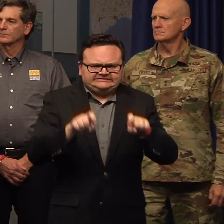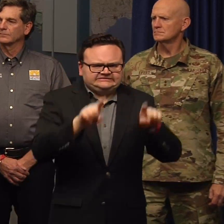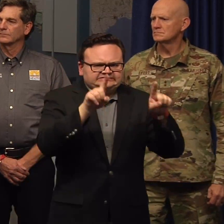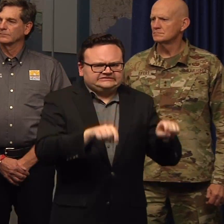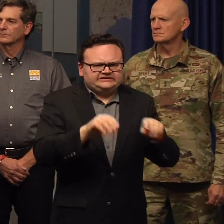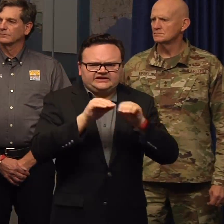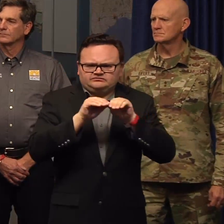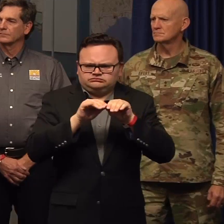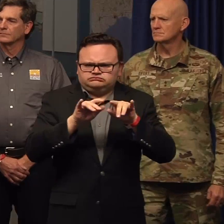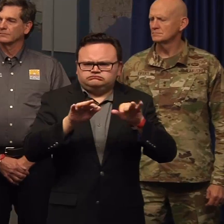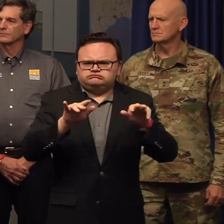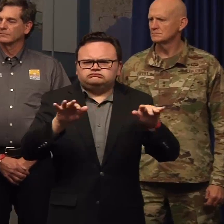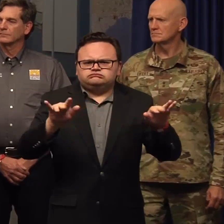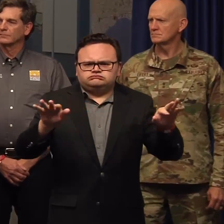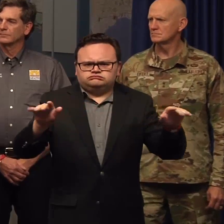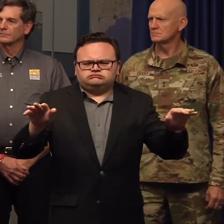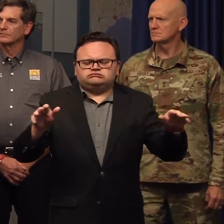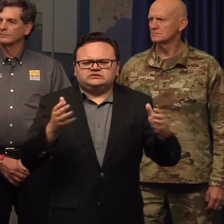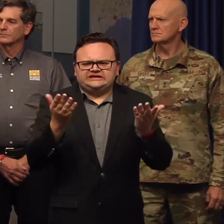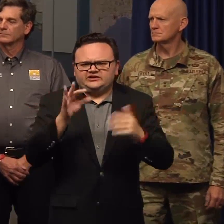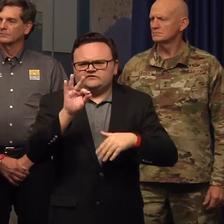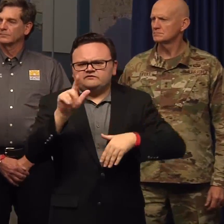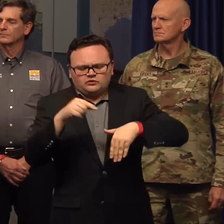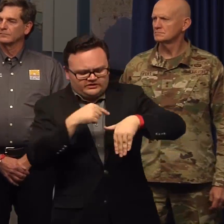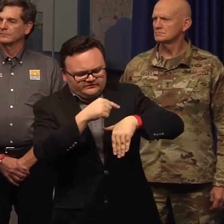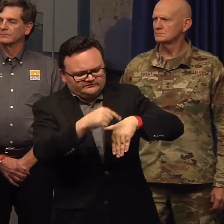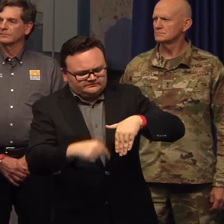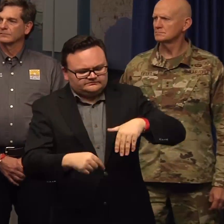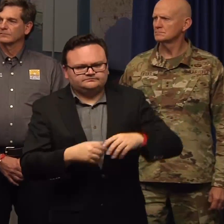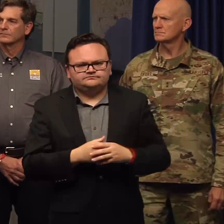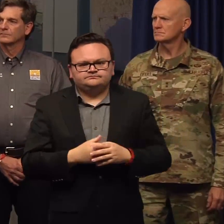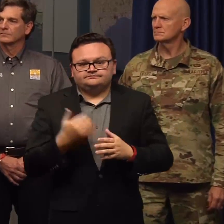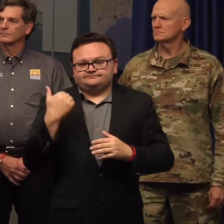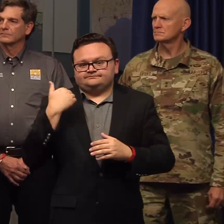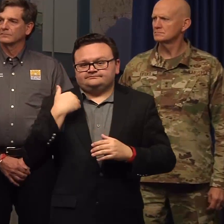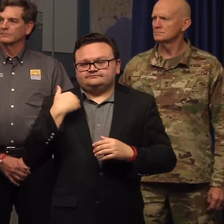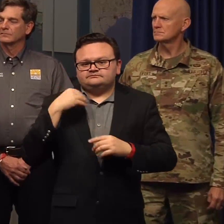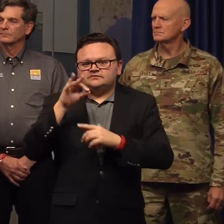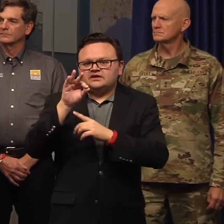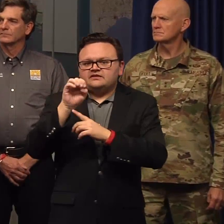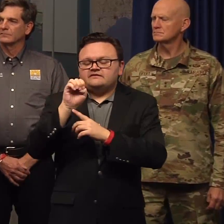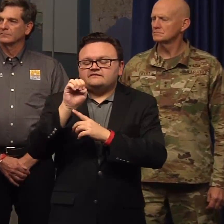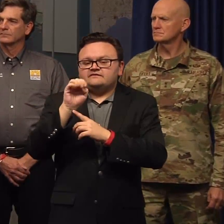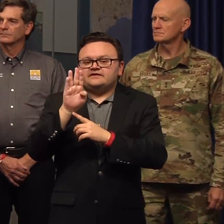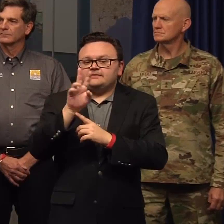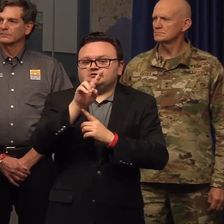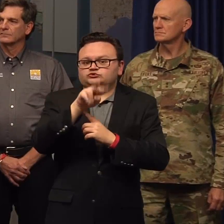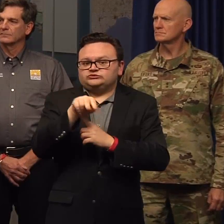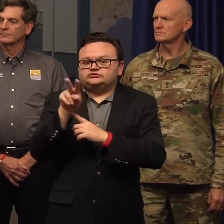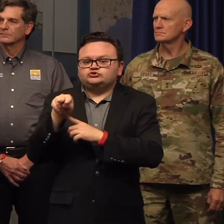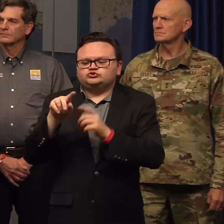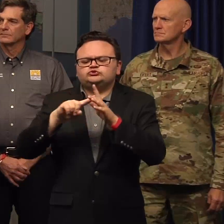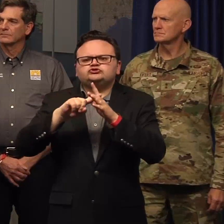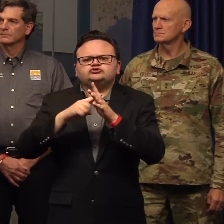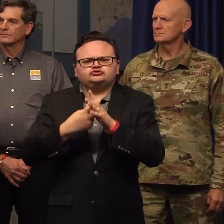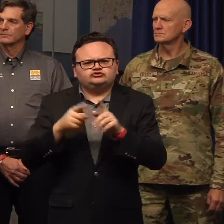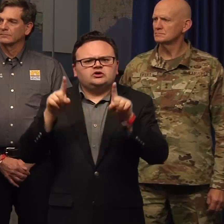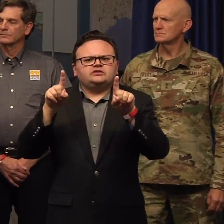IS TO HAVE MORE ROBUST TESTING CAPABILITY IN THE STATE OF